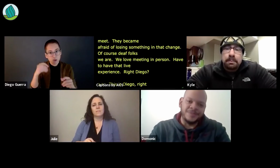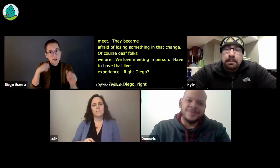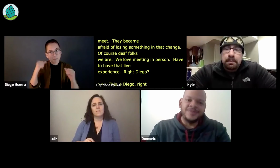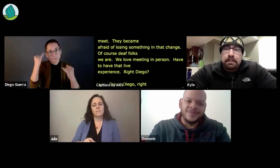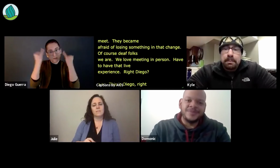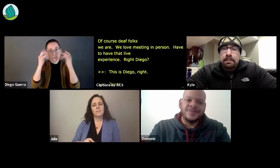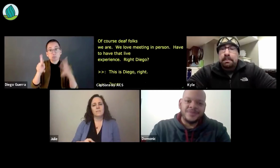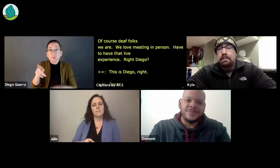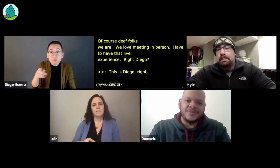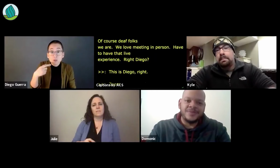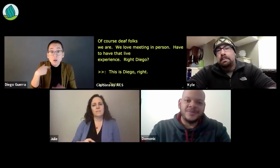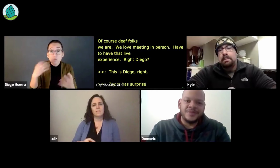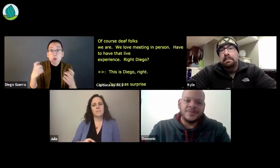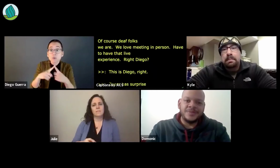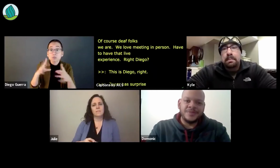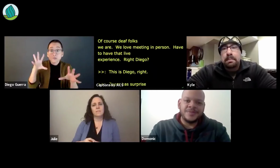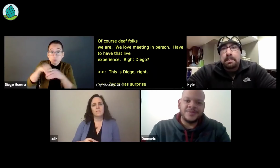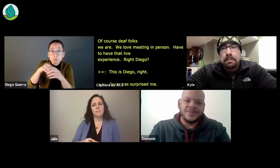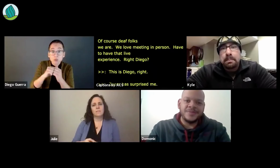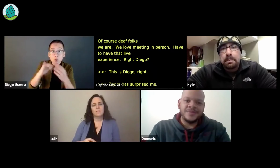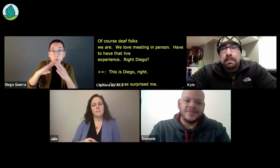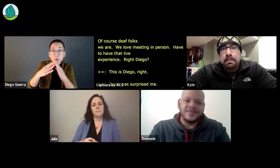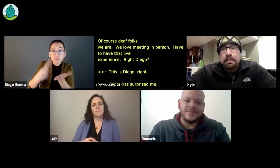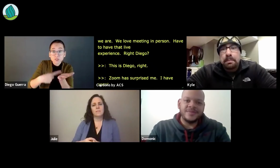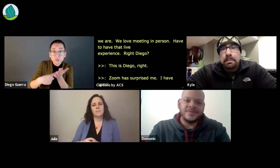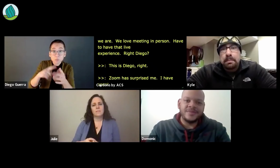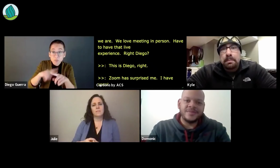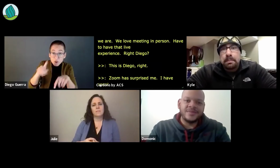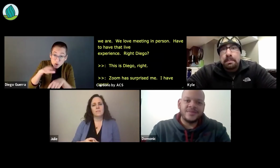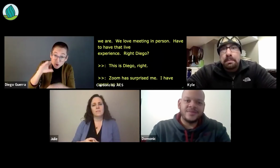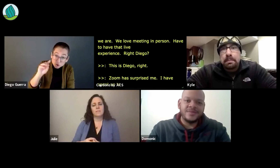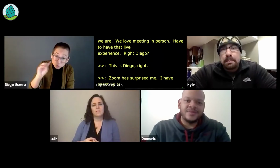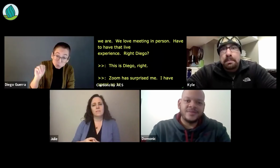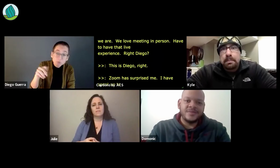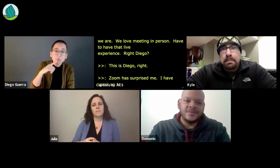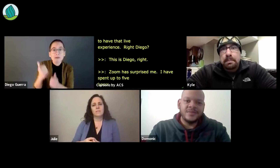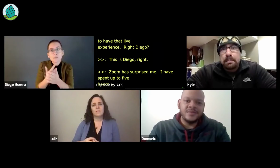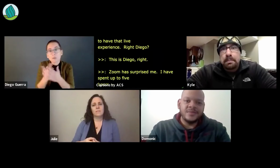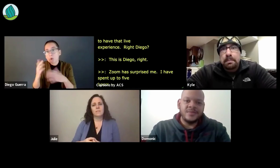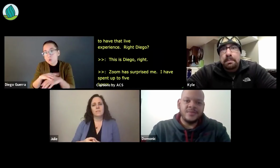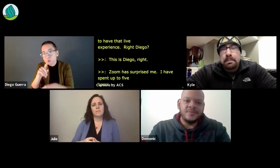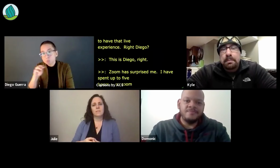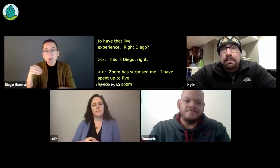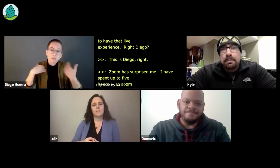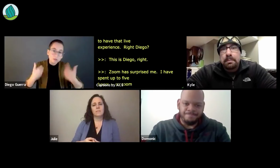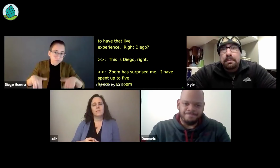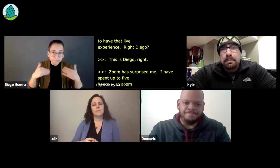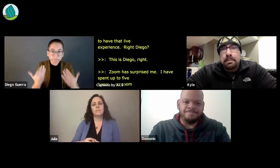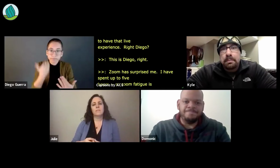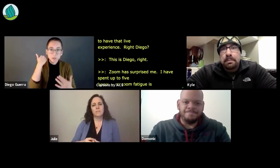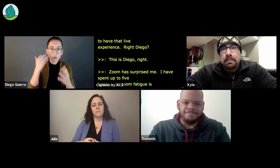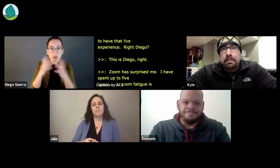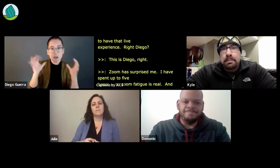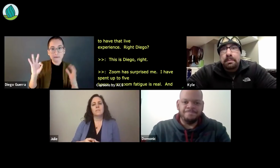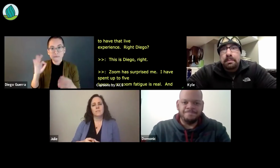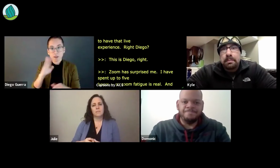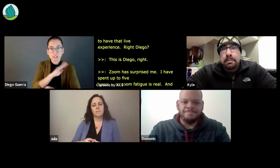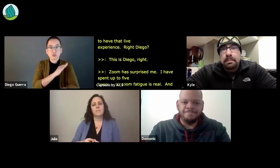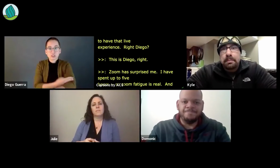imagine people thinking about being engaged in a community conversation via Zoom along with everything else that is already via Zoom.